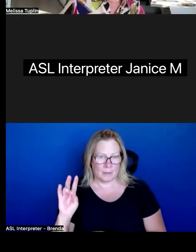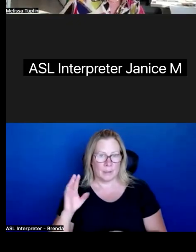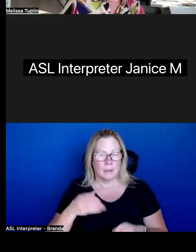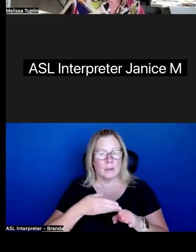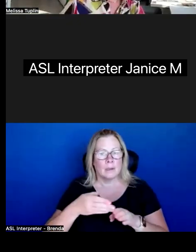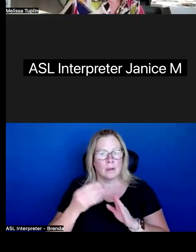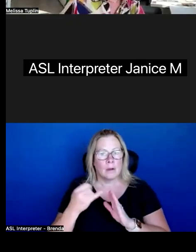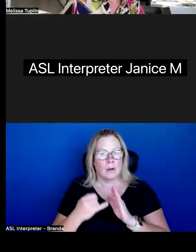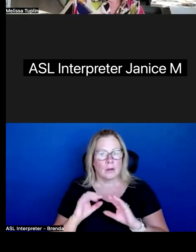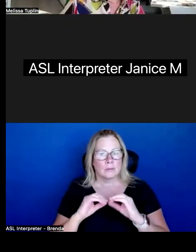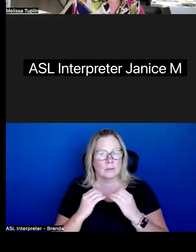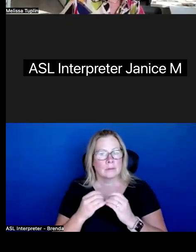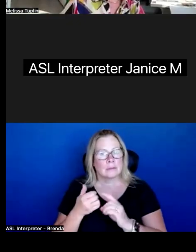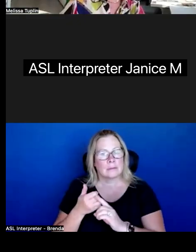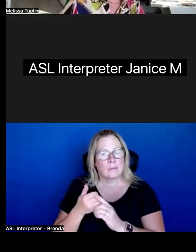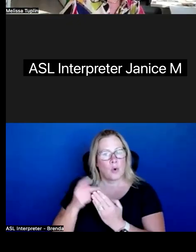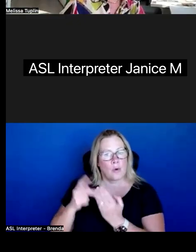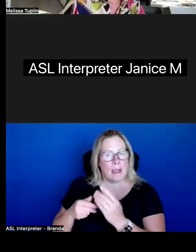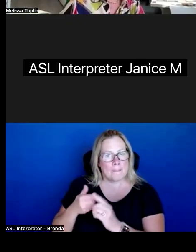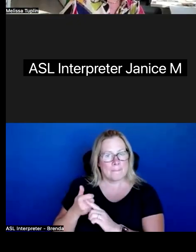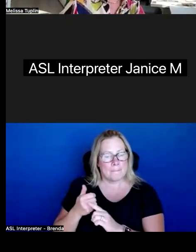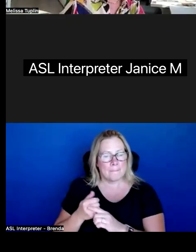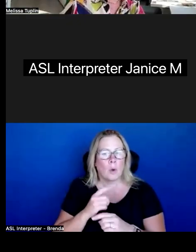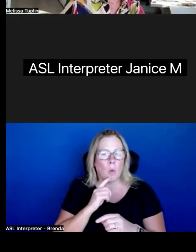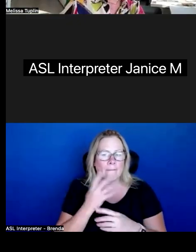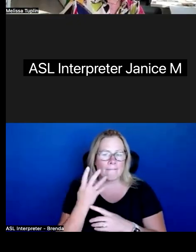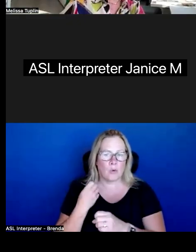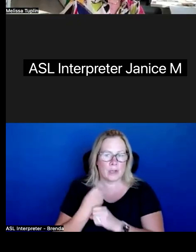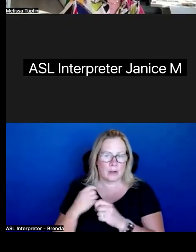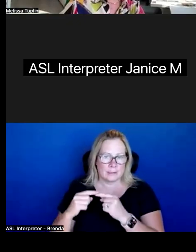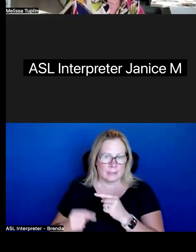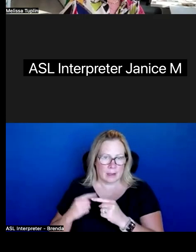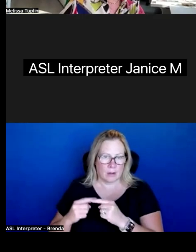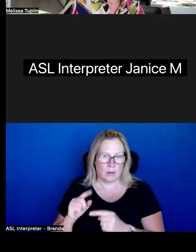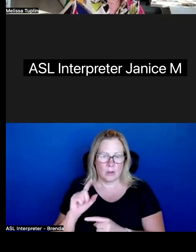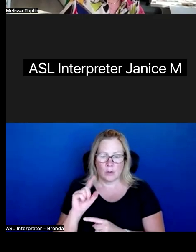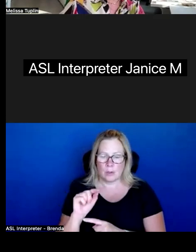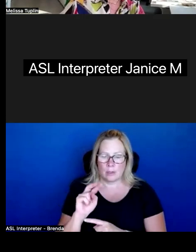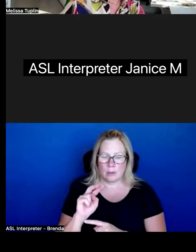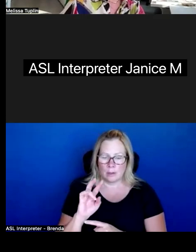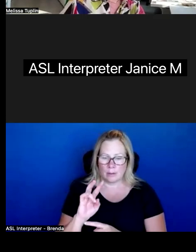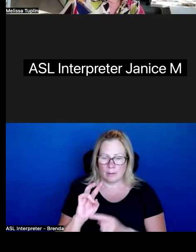Organizations Program will be committed on a four-year cycle for 2027 to 2030.